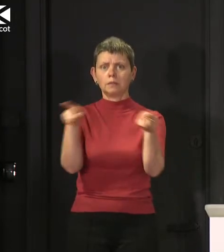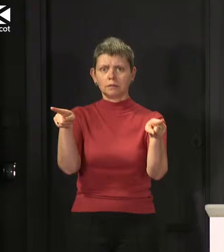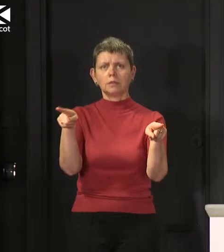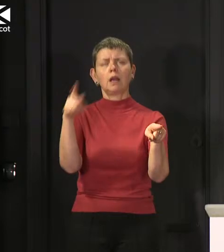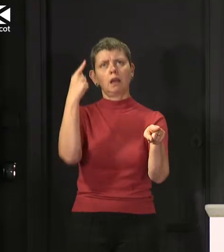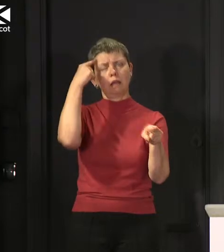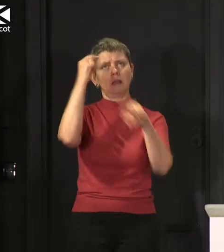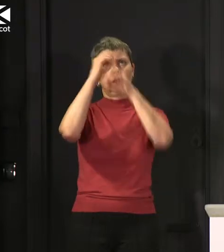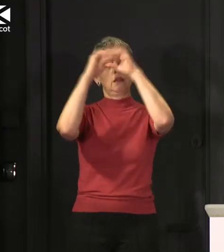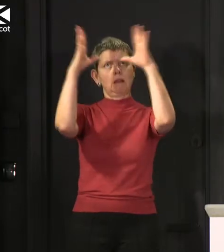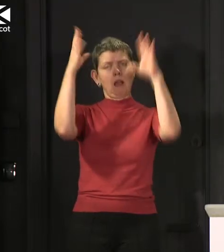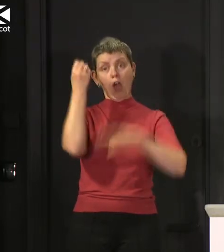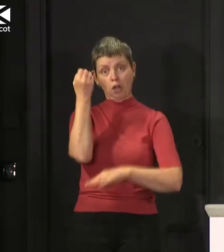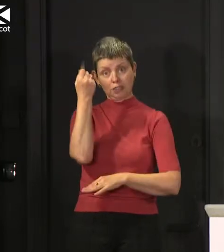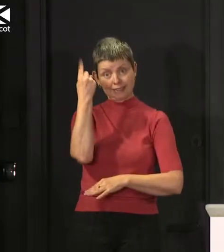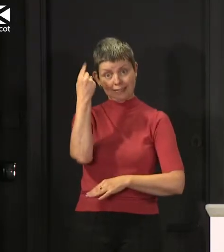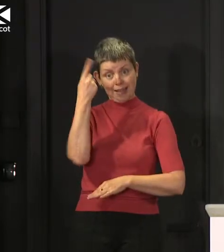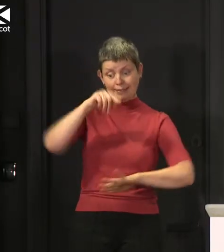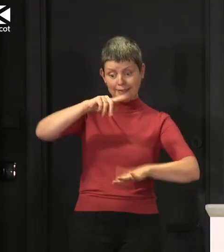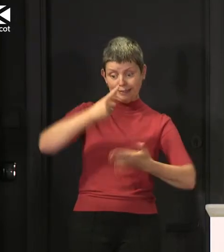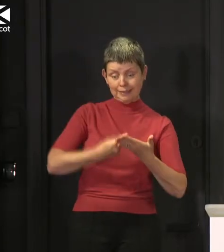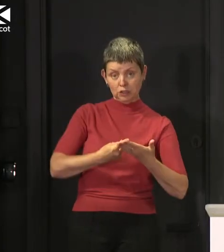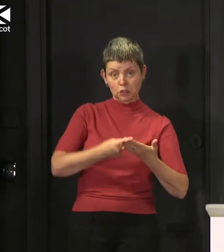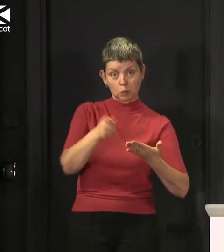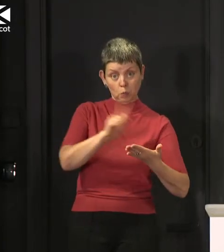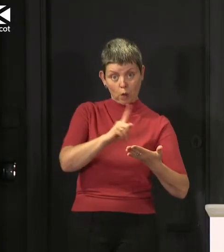the decisions we are taking, I want people, whether they agree with those decisions are